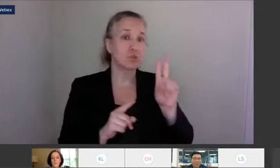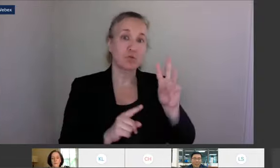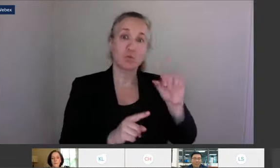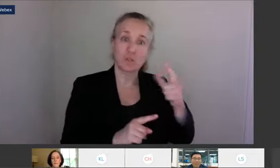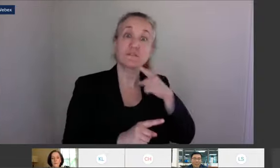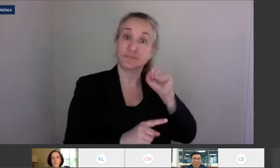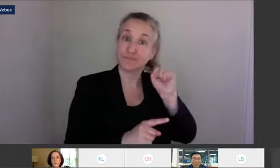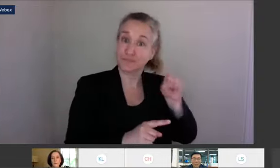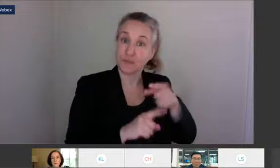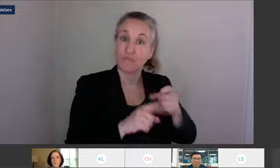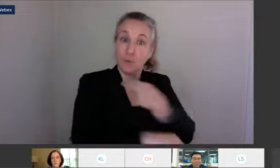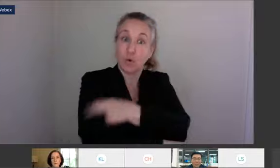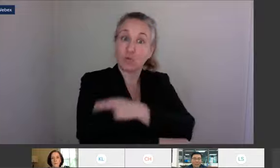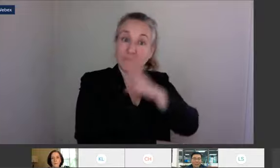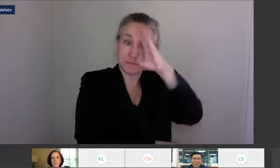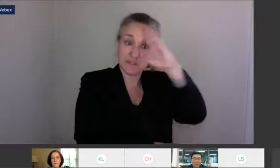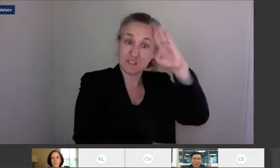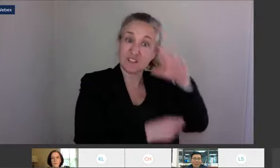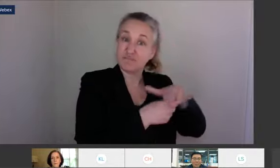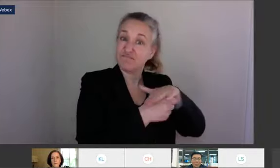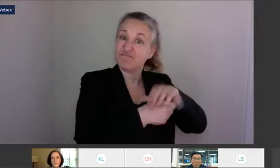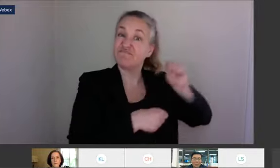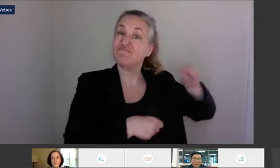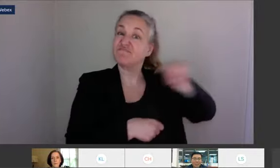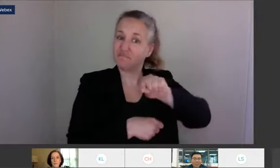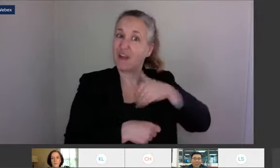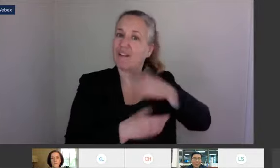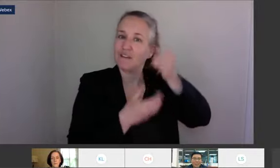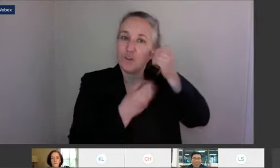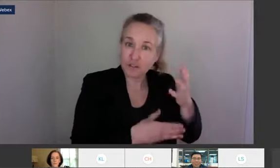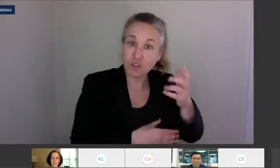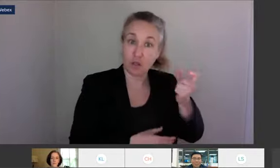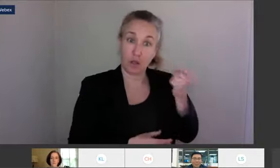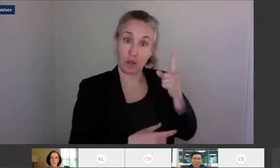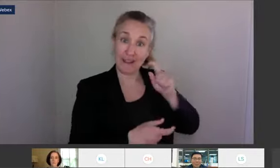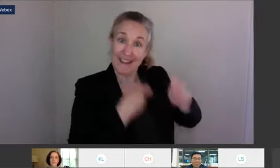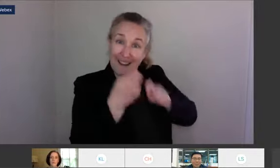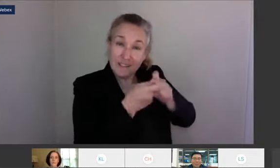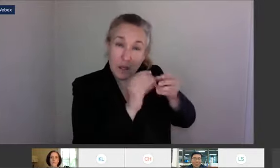hospitals in our region but we don't have exact numbers but they have all